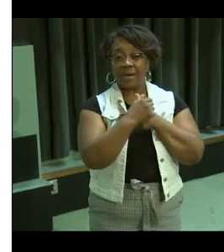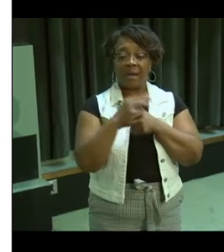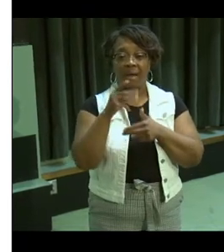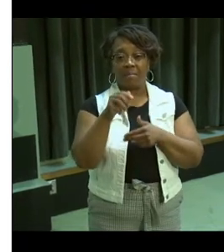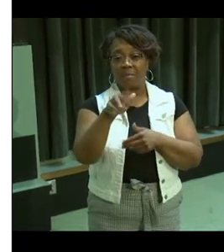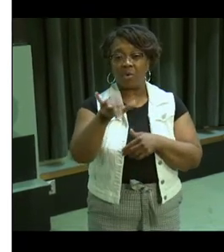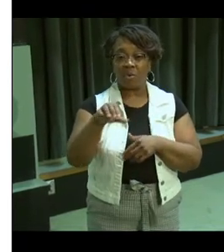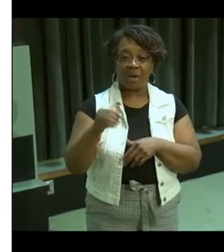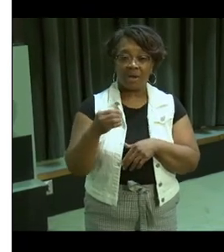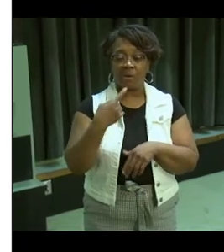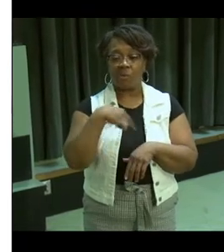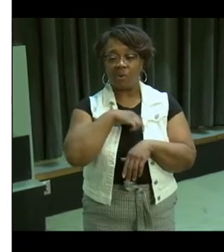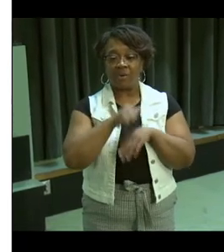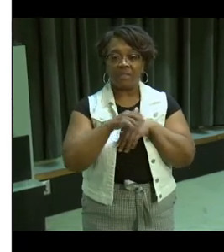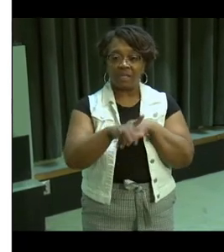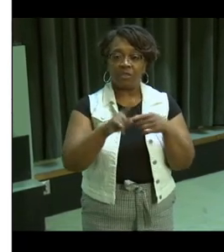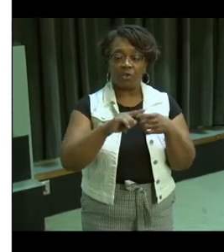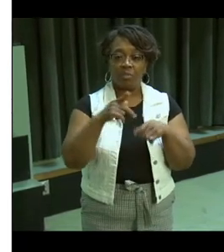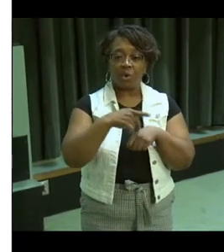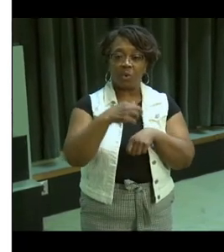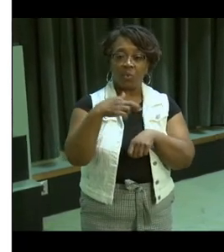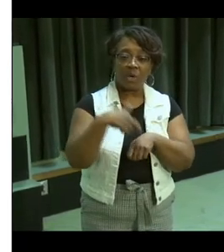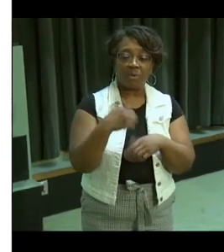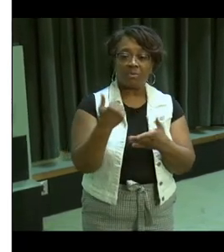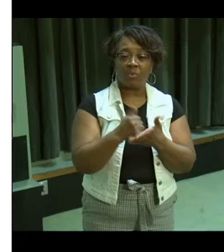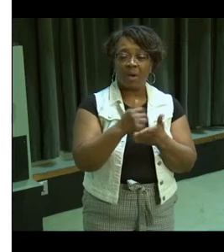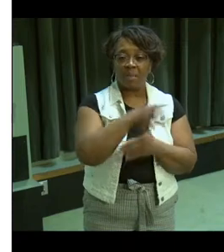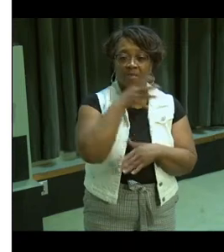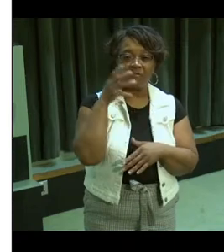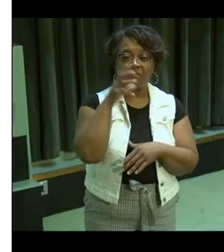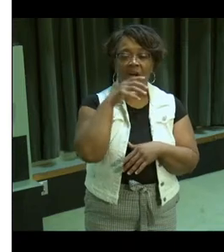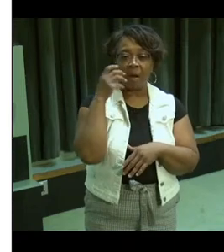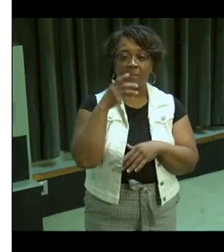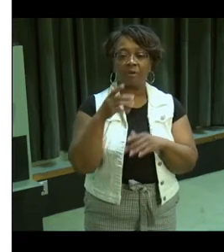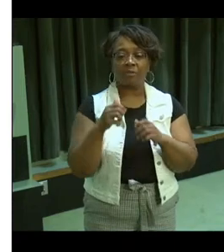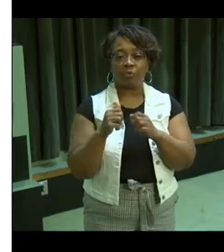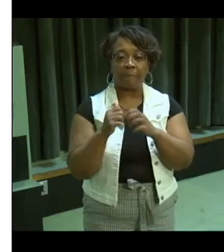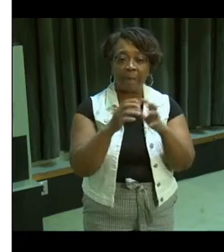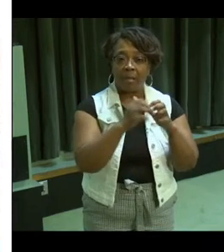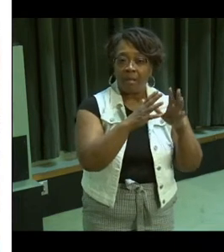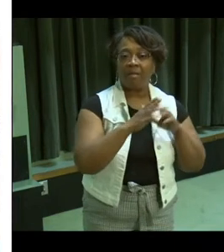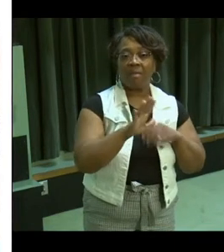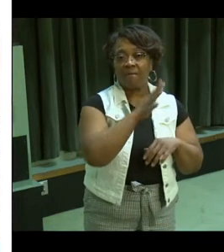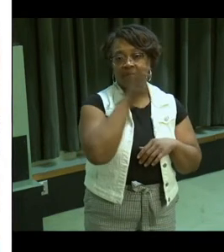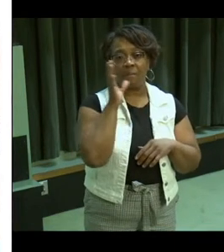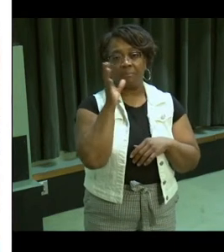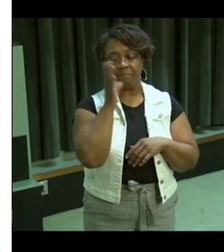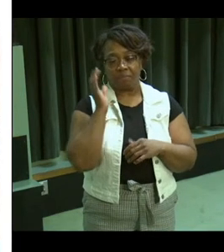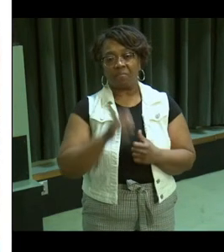out to Puerto Rico to help some